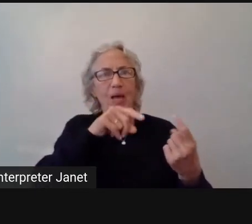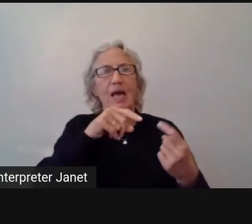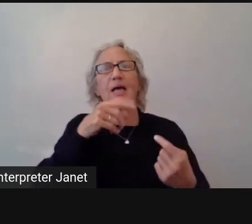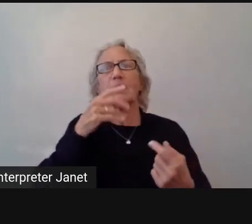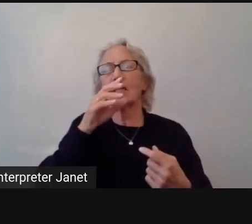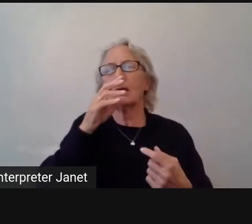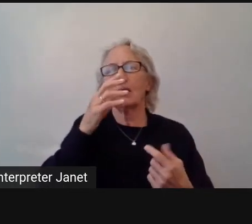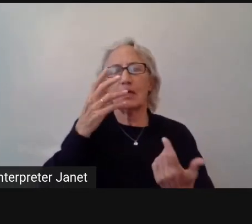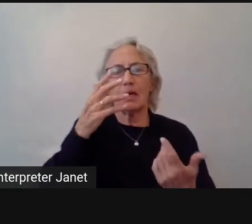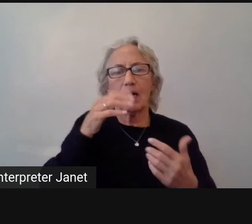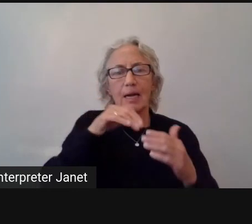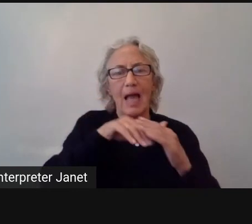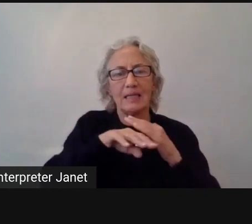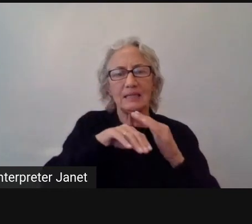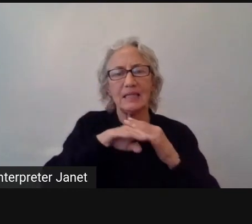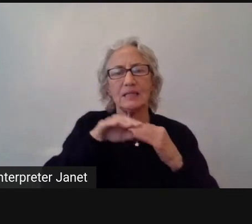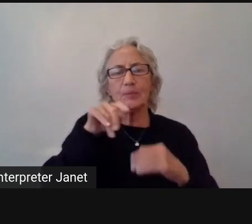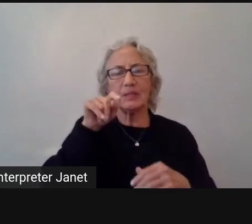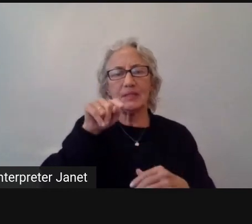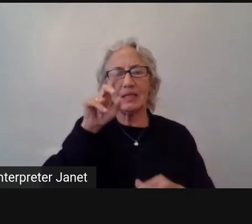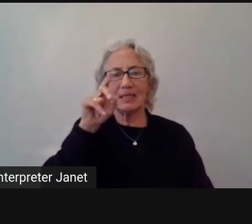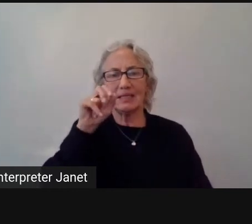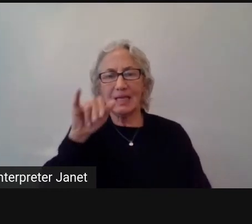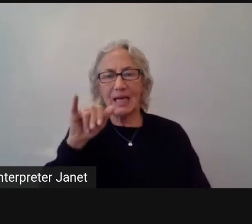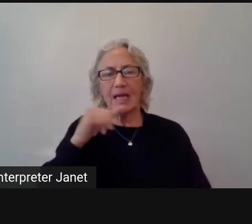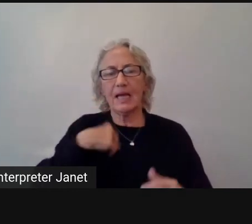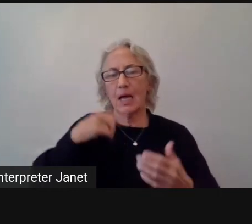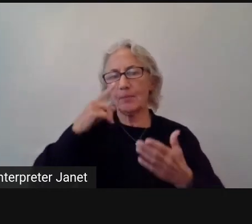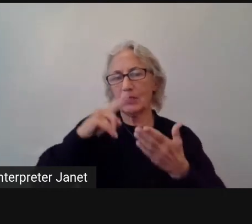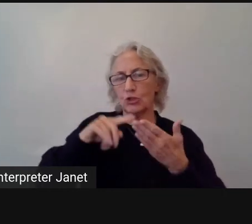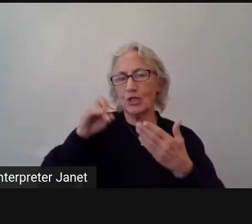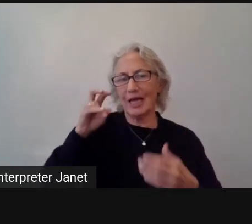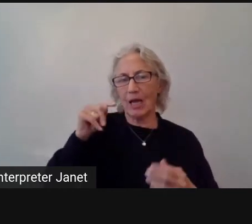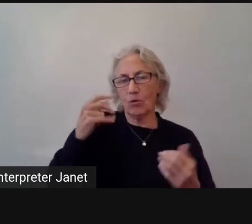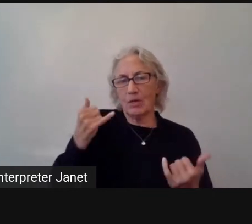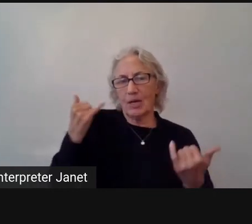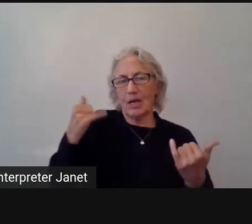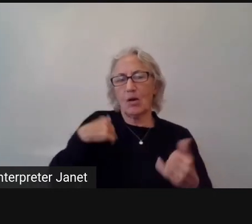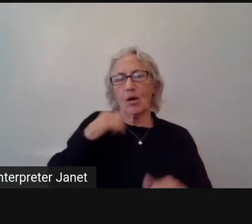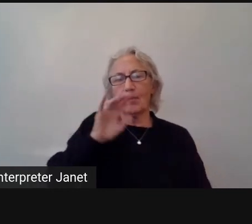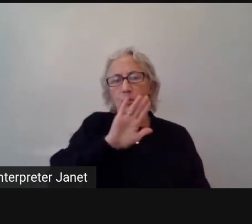get a free t-shirt. I'm checking out as host. We have Devon Edgar coming up next with a presentation